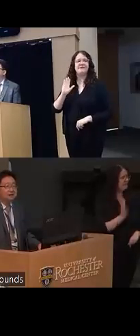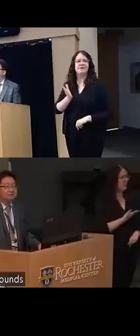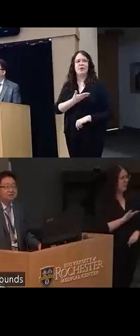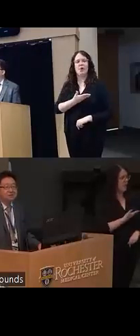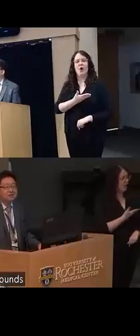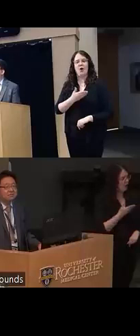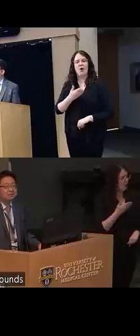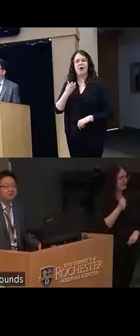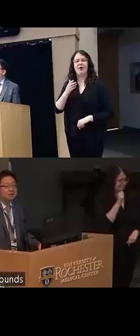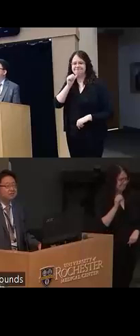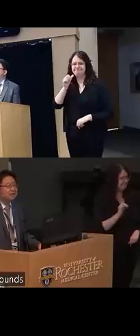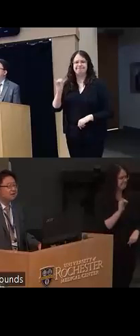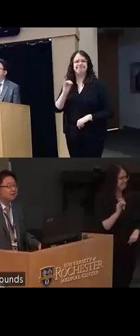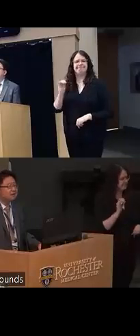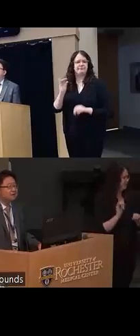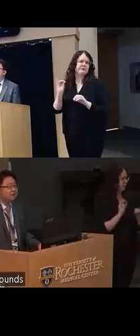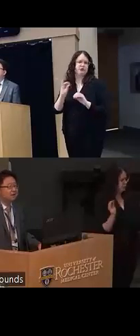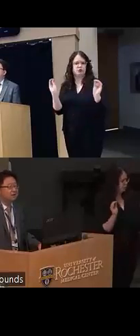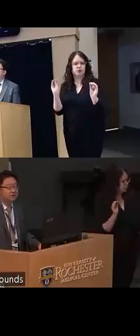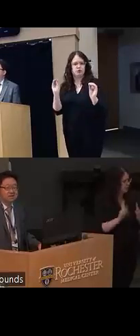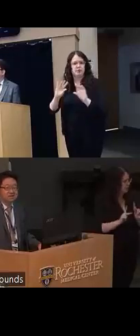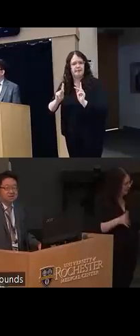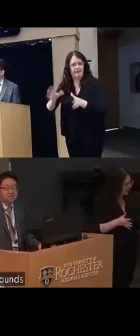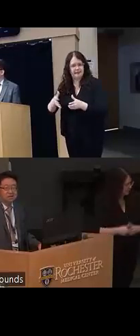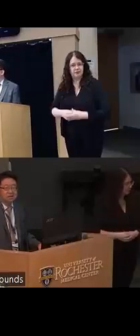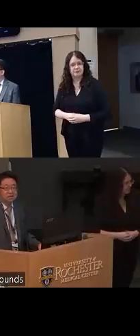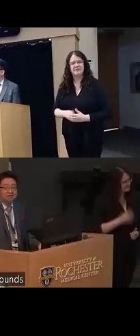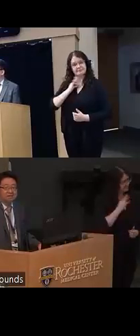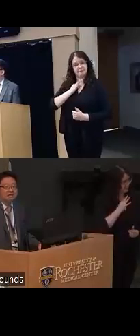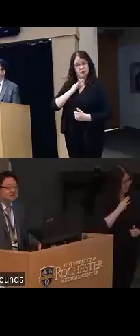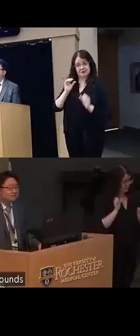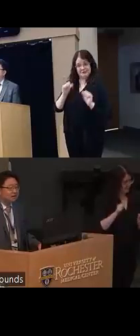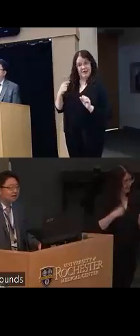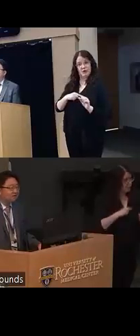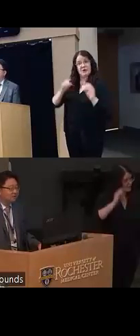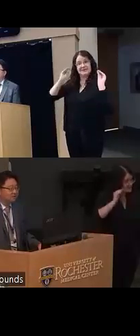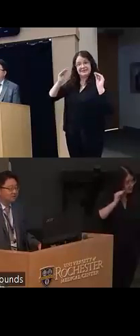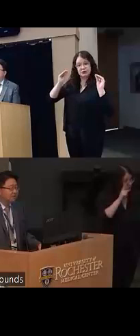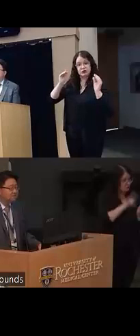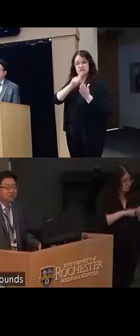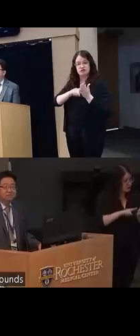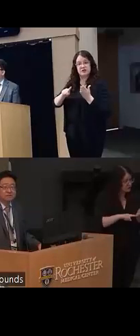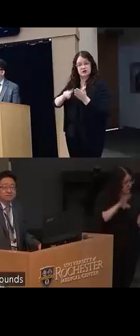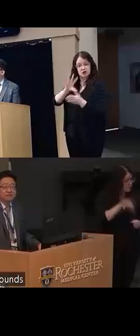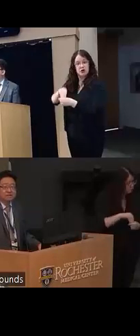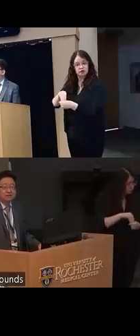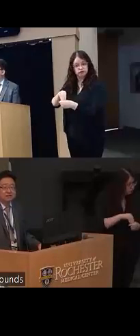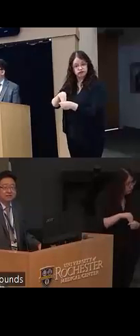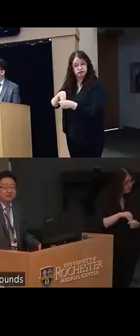can we do something to integrate teaching and research around this beautiful facility okay